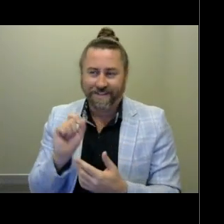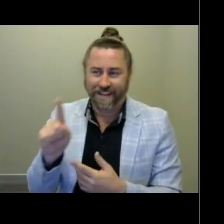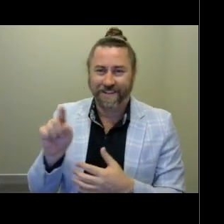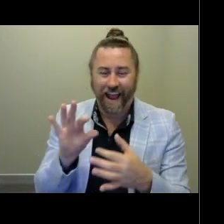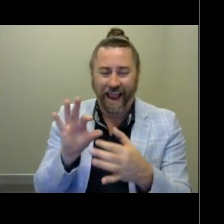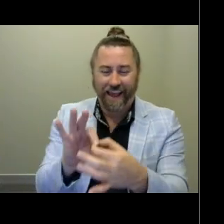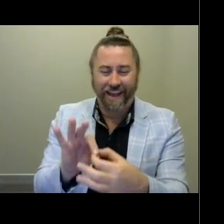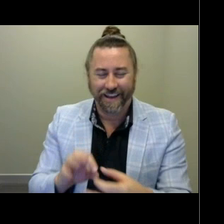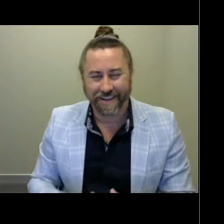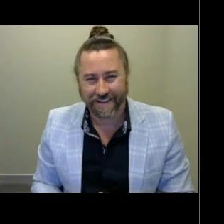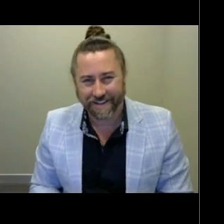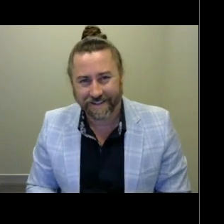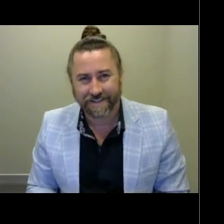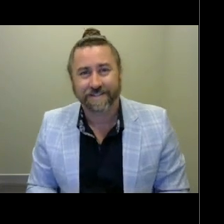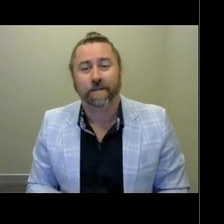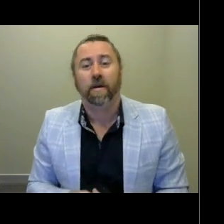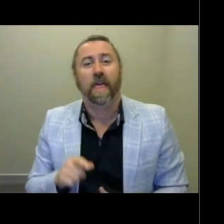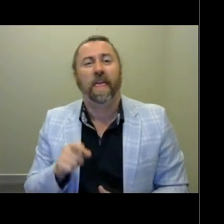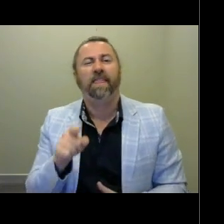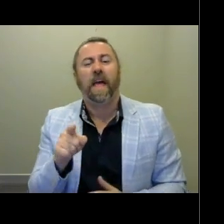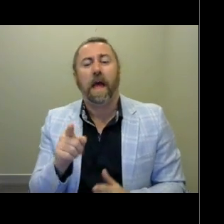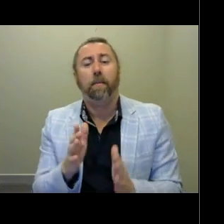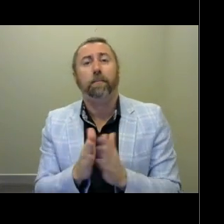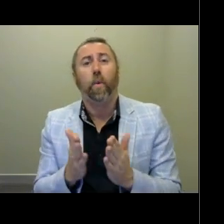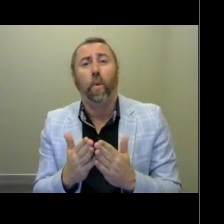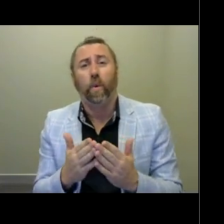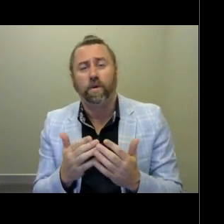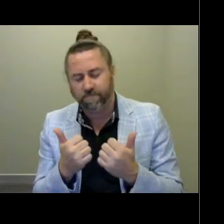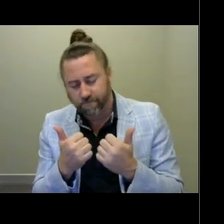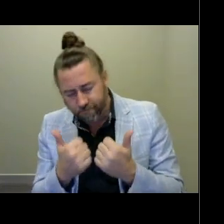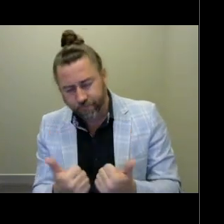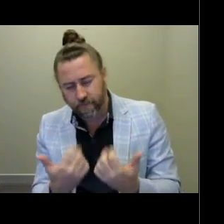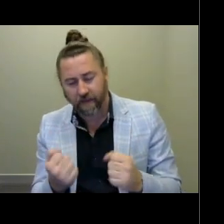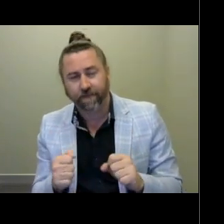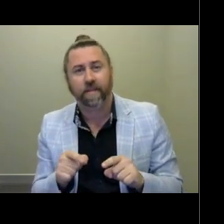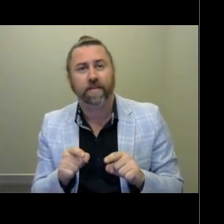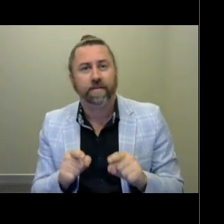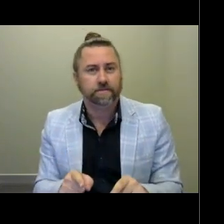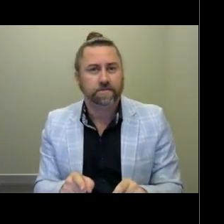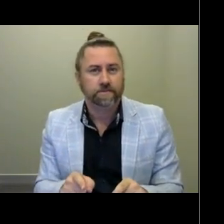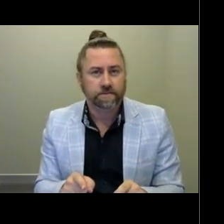But that booklet is really handy because, obviously, it goes through the steps of applying